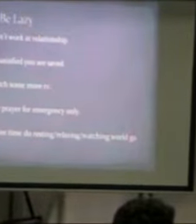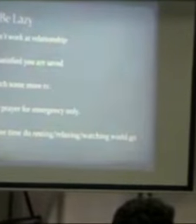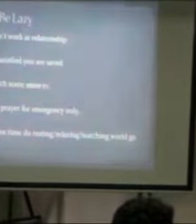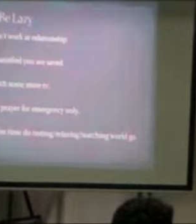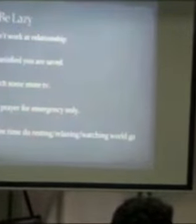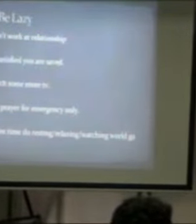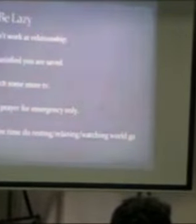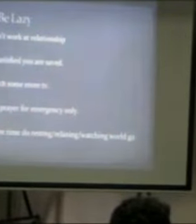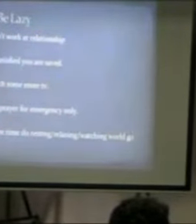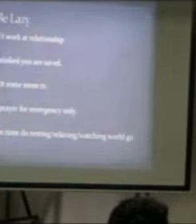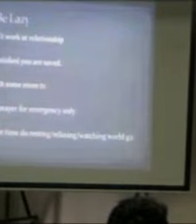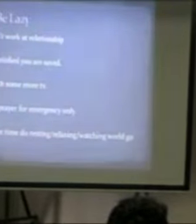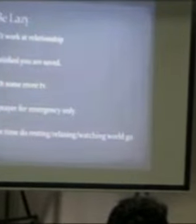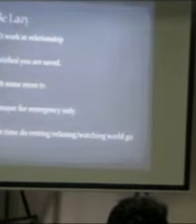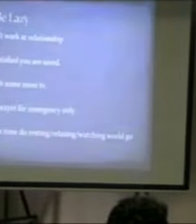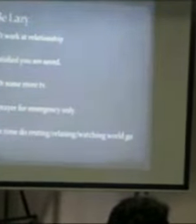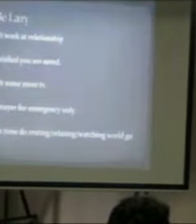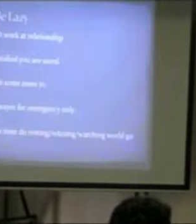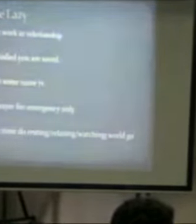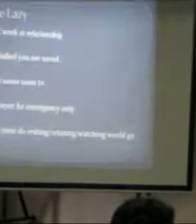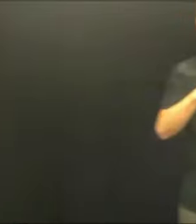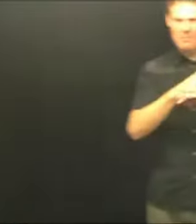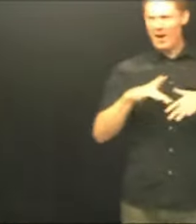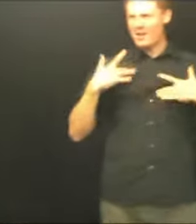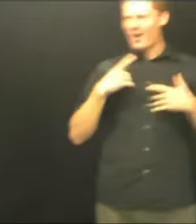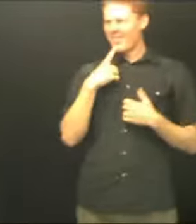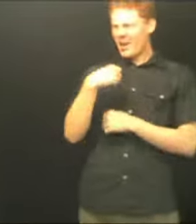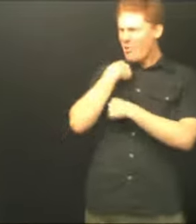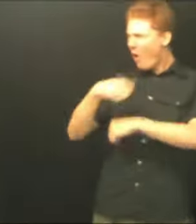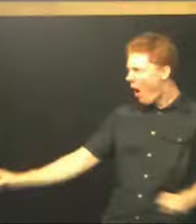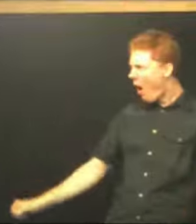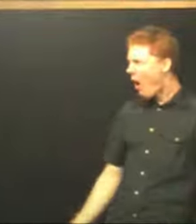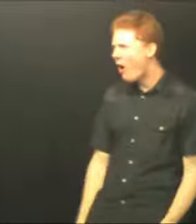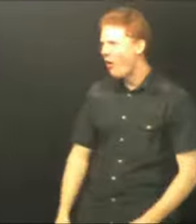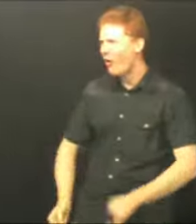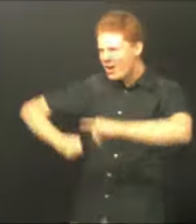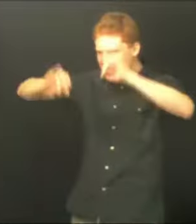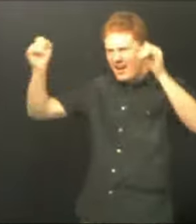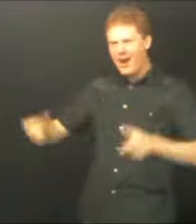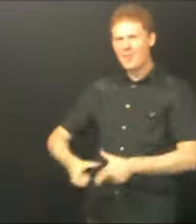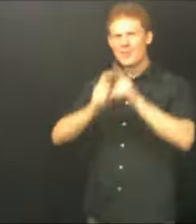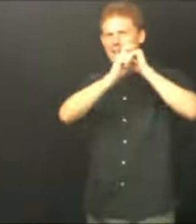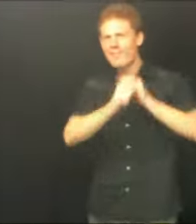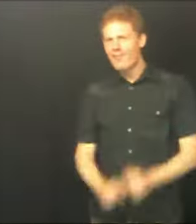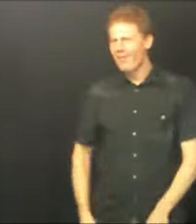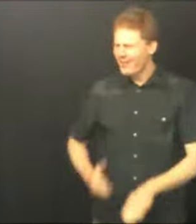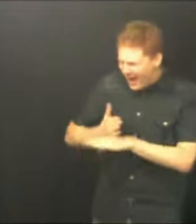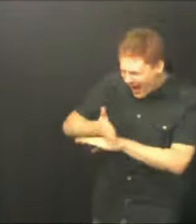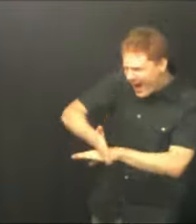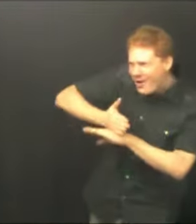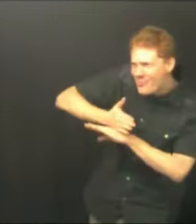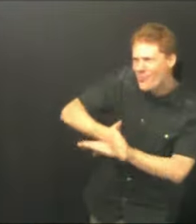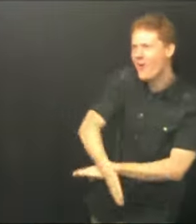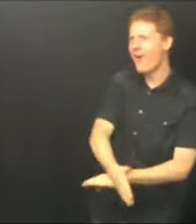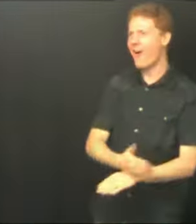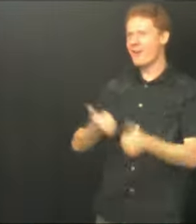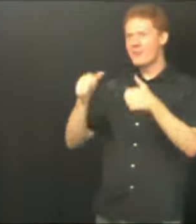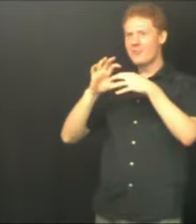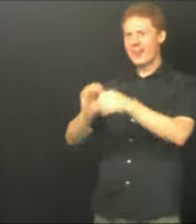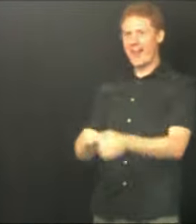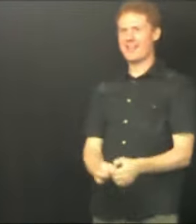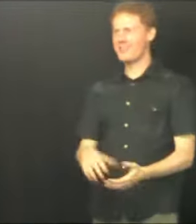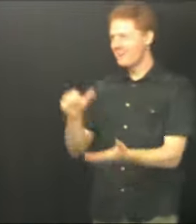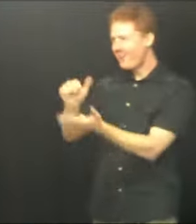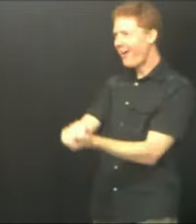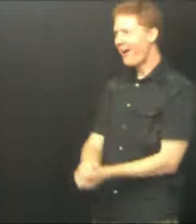Relationships with people are lots of hard work they are very difficult right?